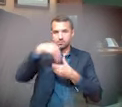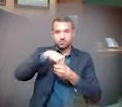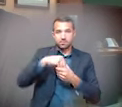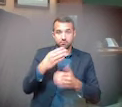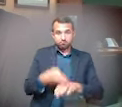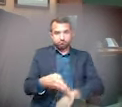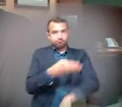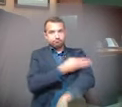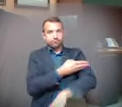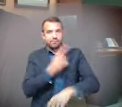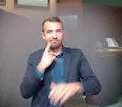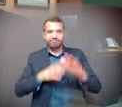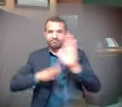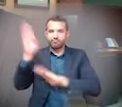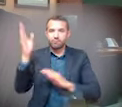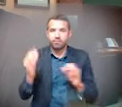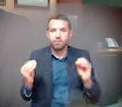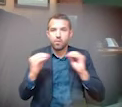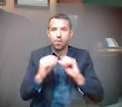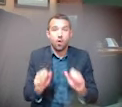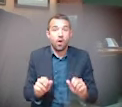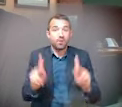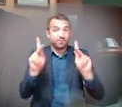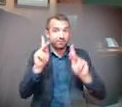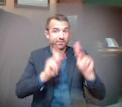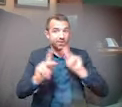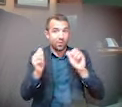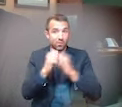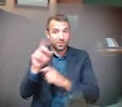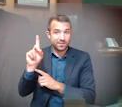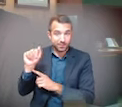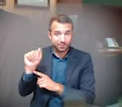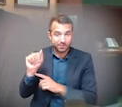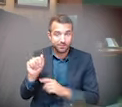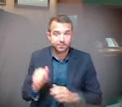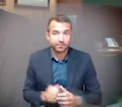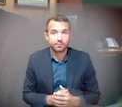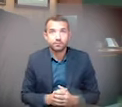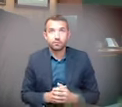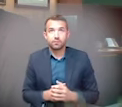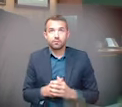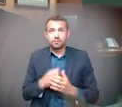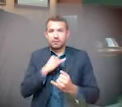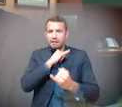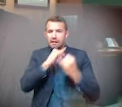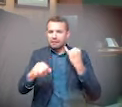to create more opportunities for people with disabilities. But the last thing that I really would like to emphasize is